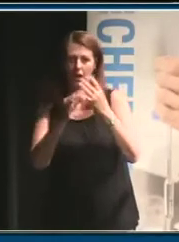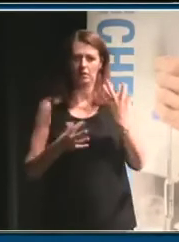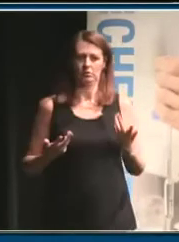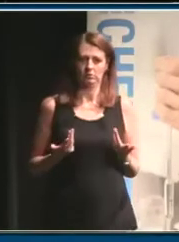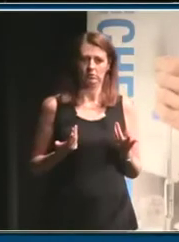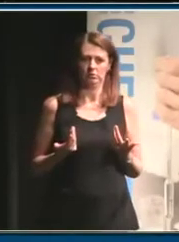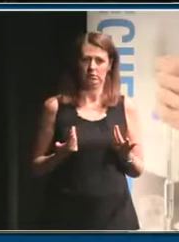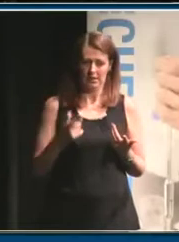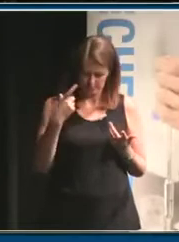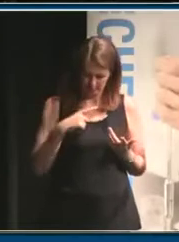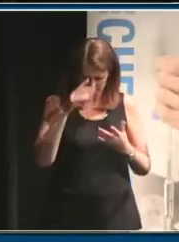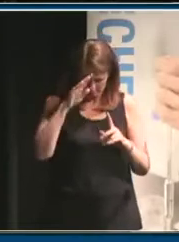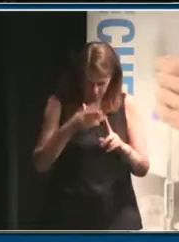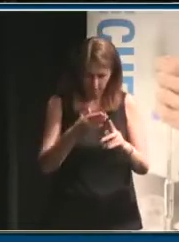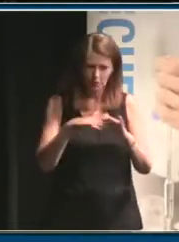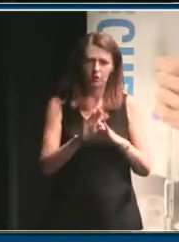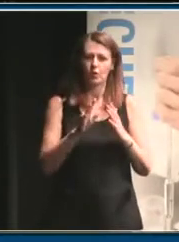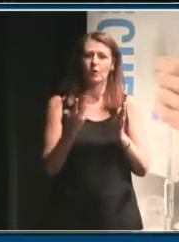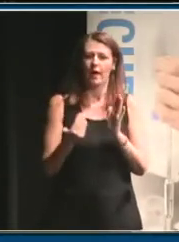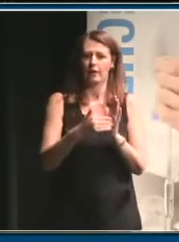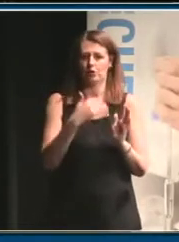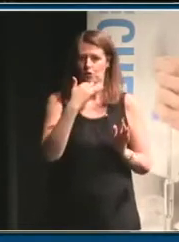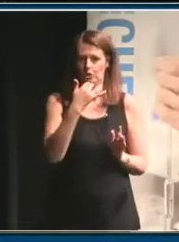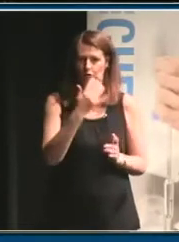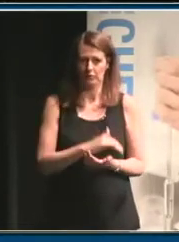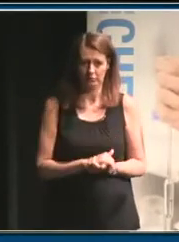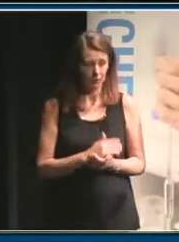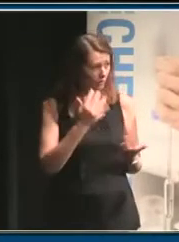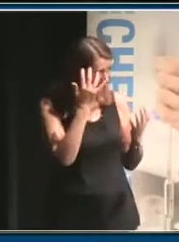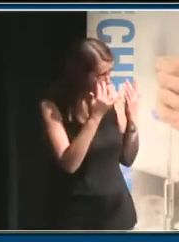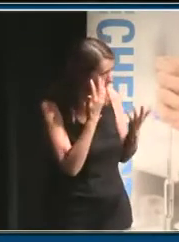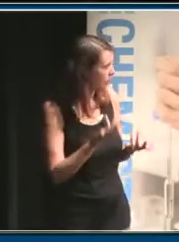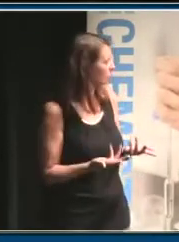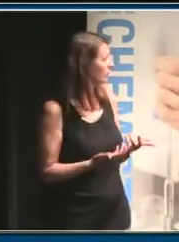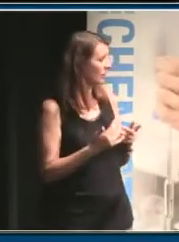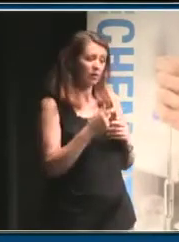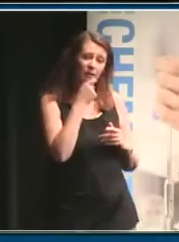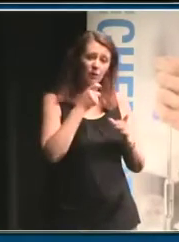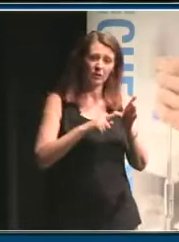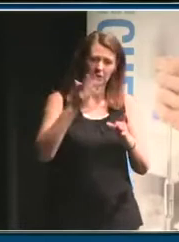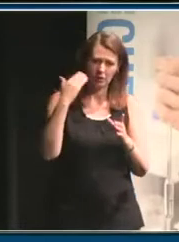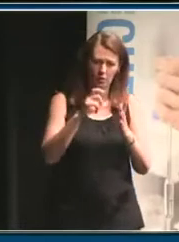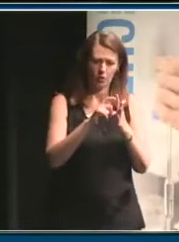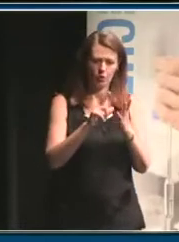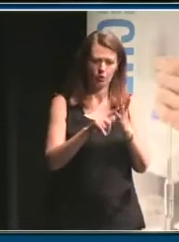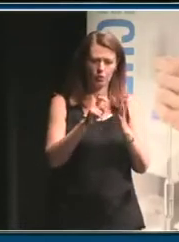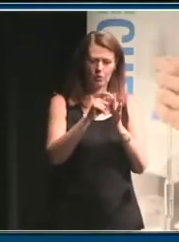are about added cost, okay? Think about it. A few years ago DuPont’s R&D budget was a billion